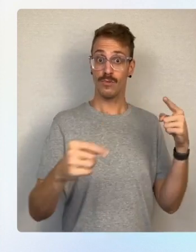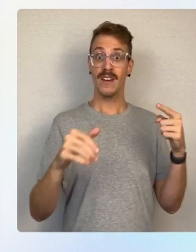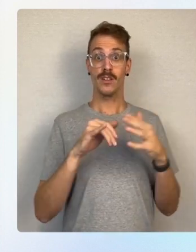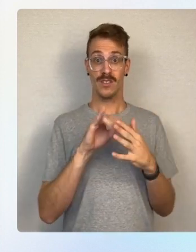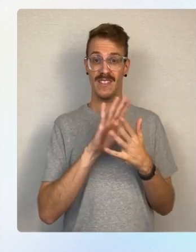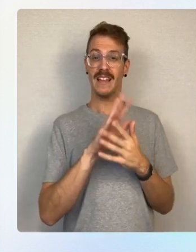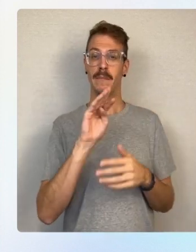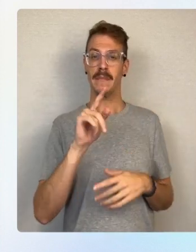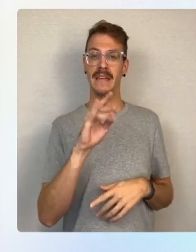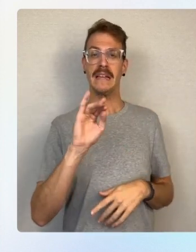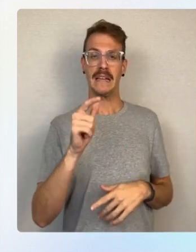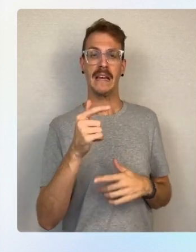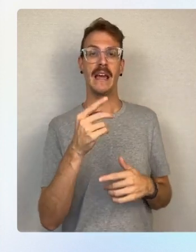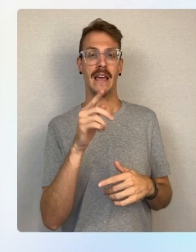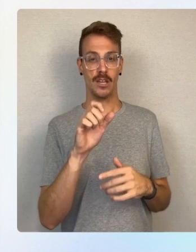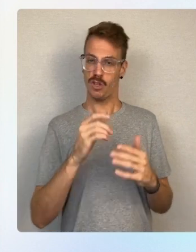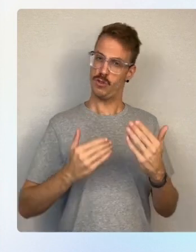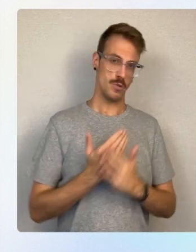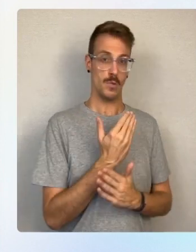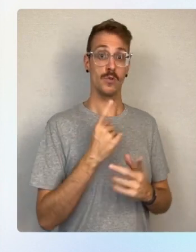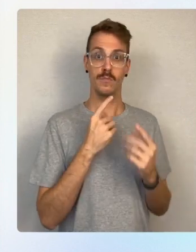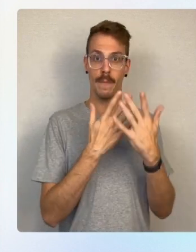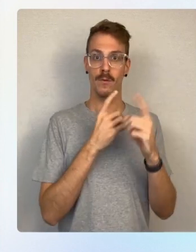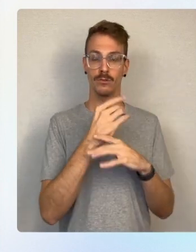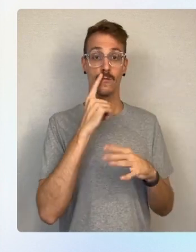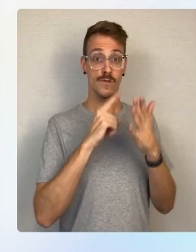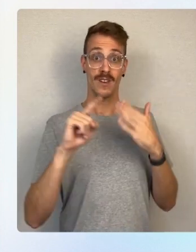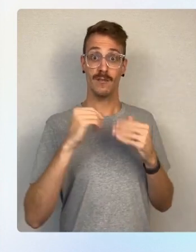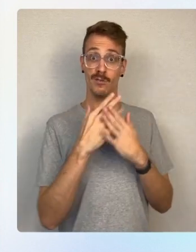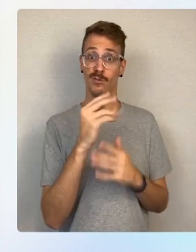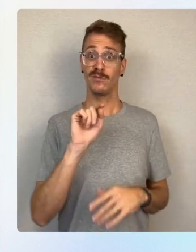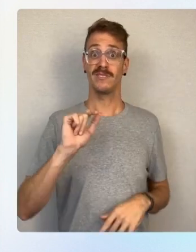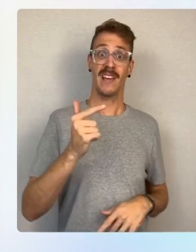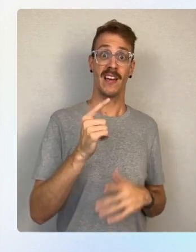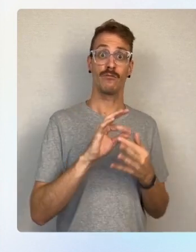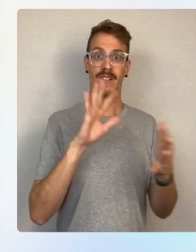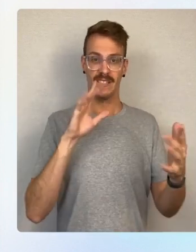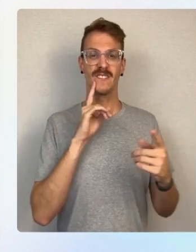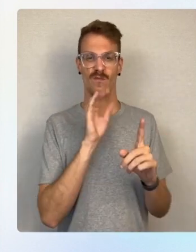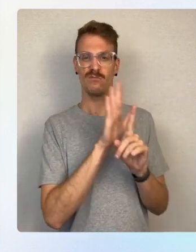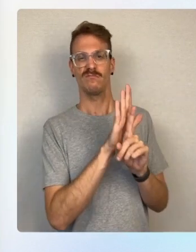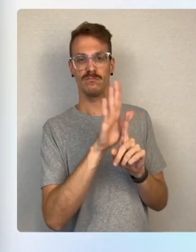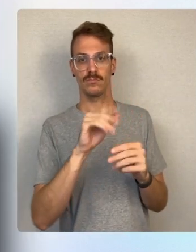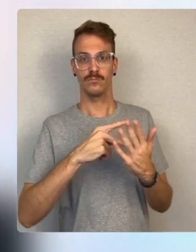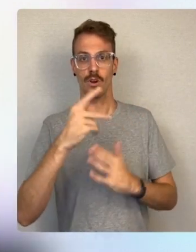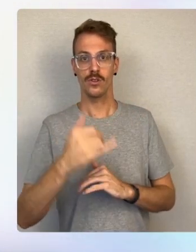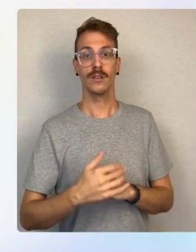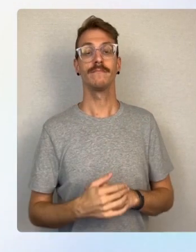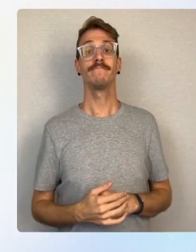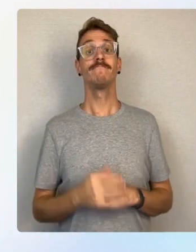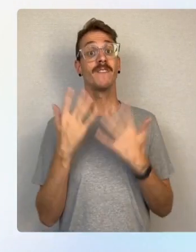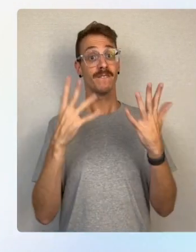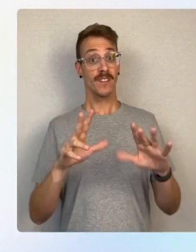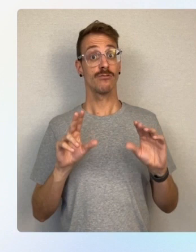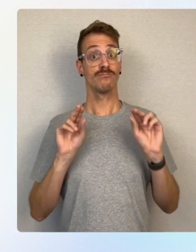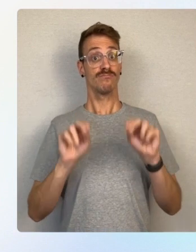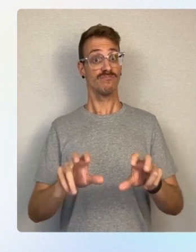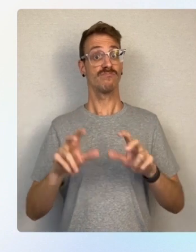the main branch of GitHub is bleeding edge. You'll likely wanna check out one of the tagged release commits for your project. Once you've installed the plugin,